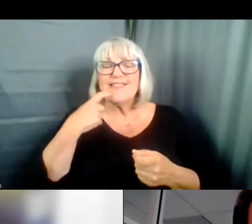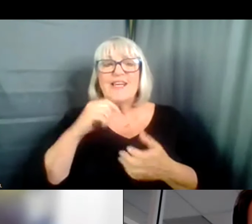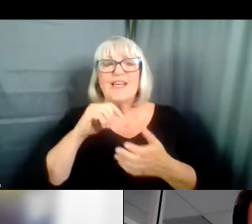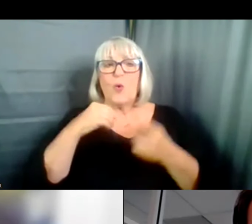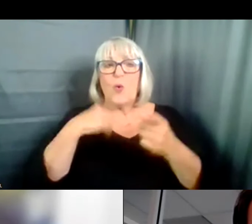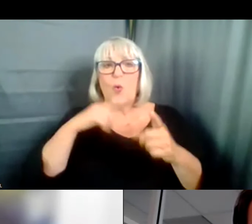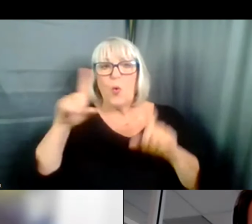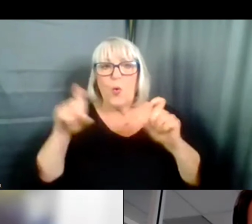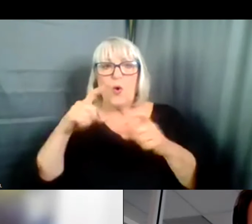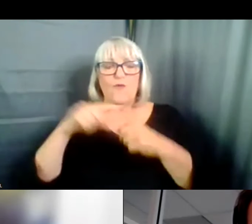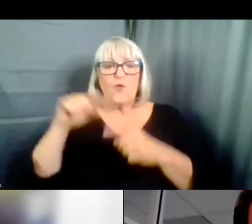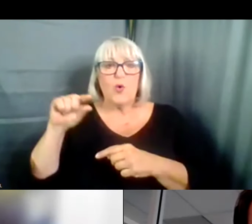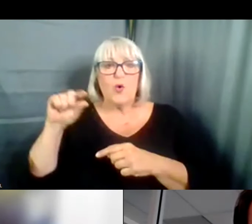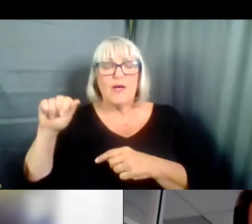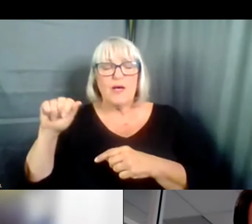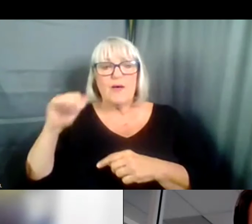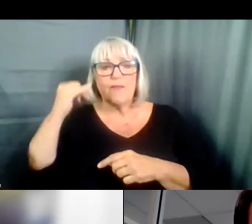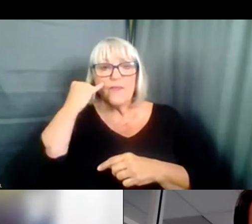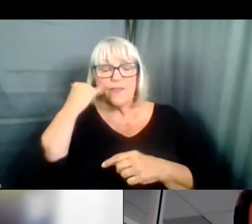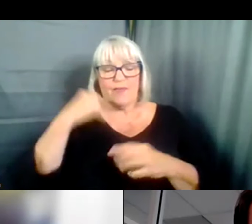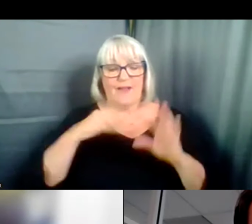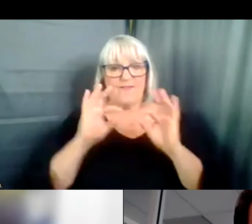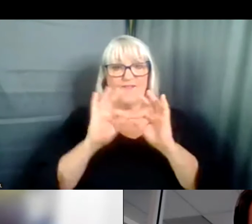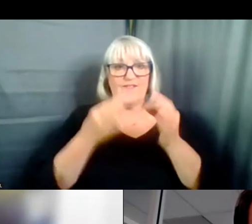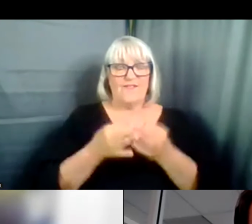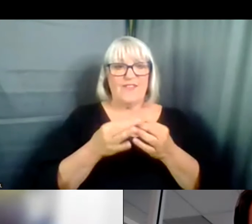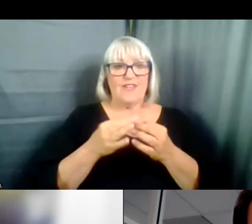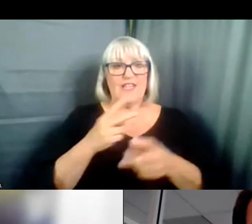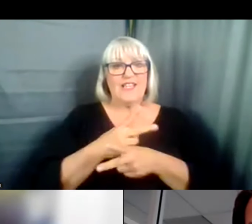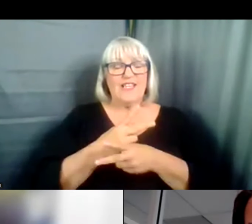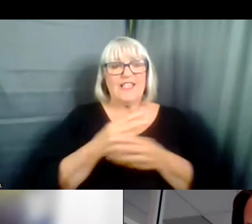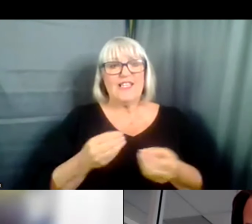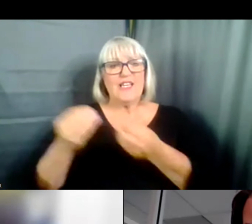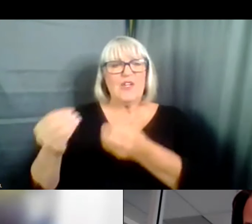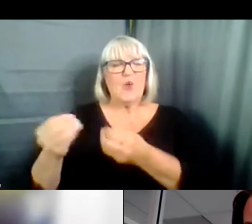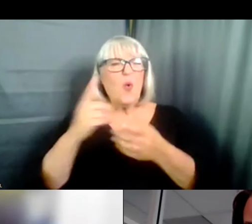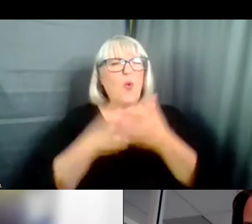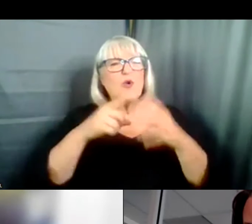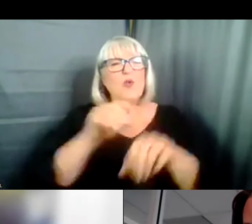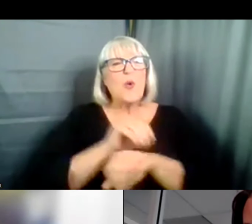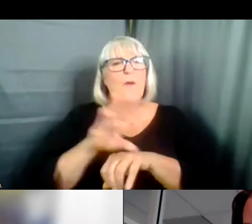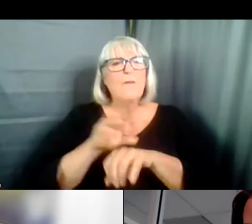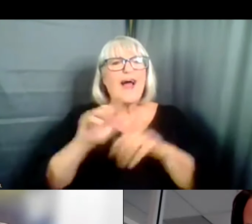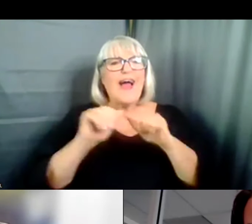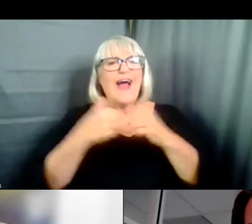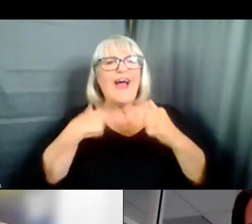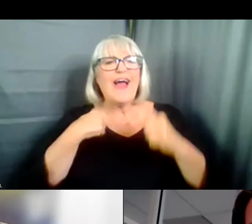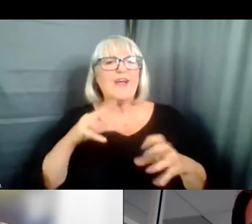from the Q&A. If I'm a family caregiver or a direct care professional, what advice would you share about becoming more involved in state efforts